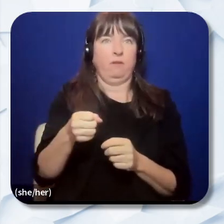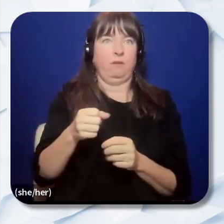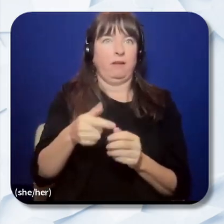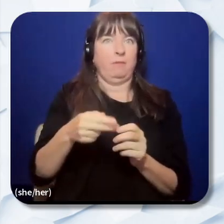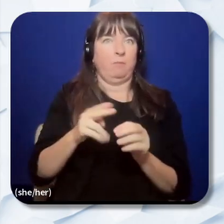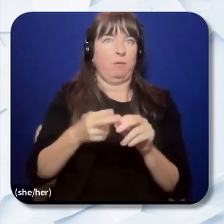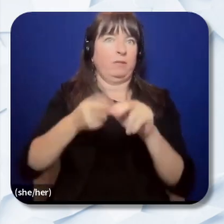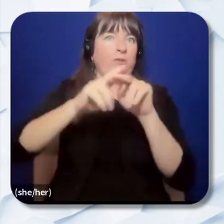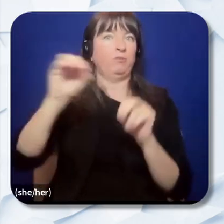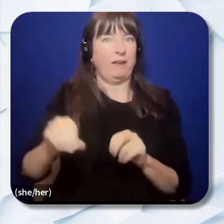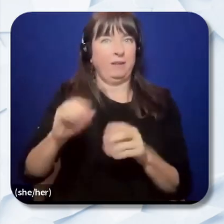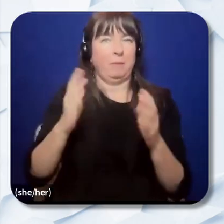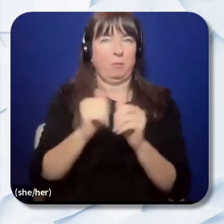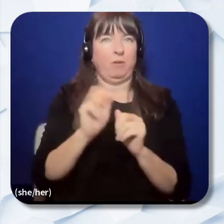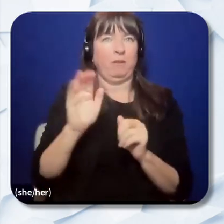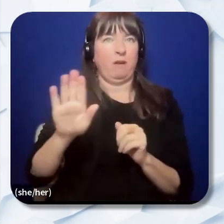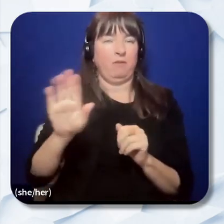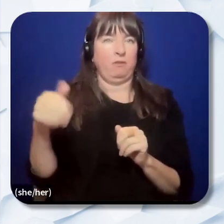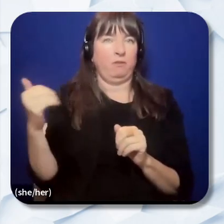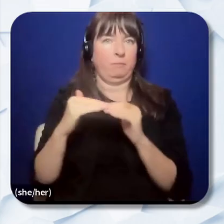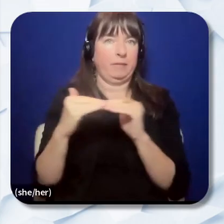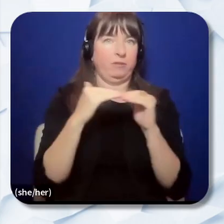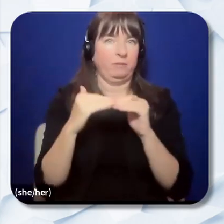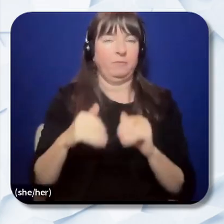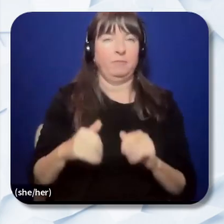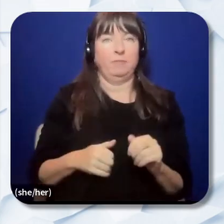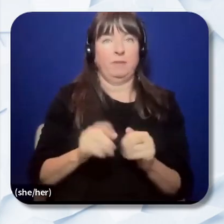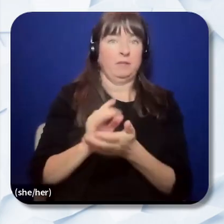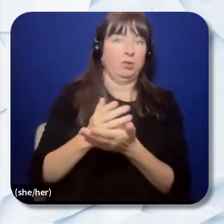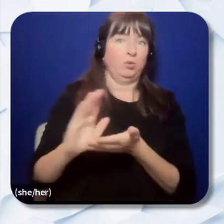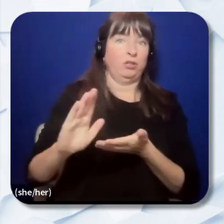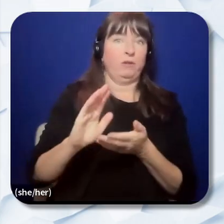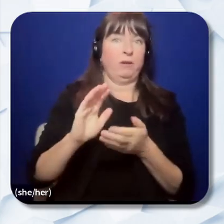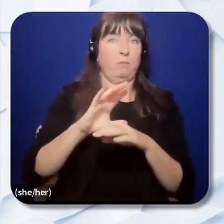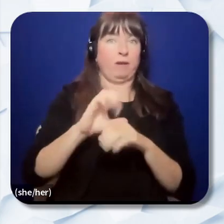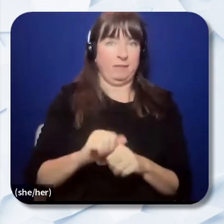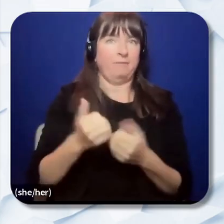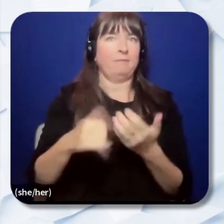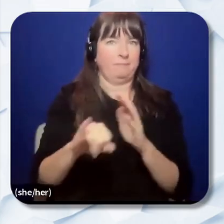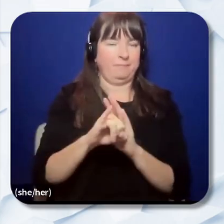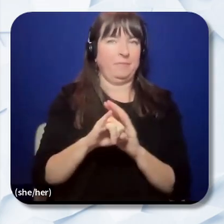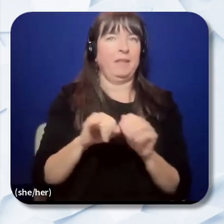than their peers. Exclusionary practices have been identified to have an interconnected nature